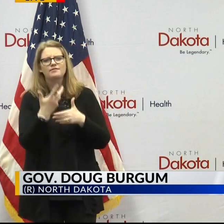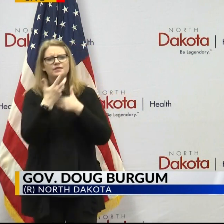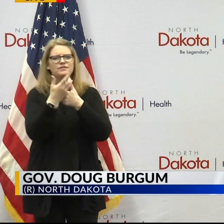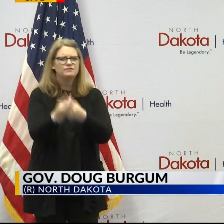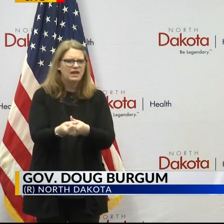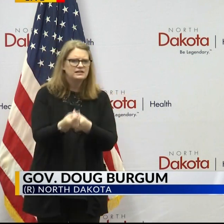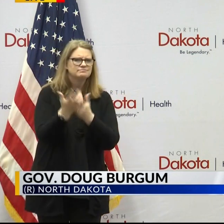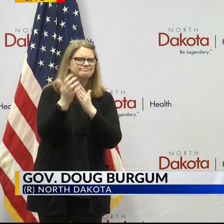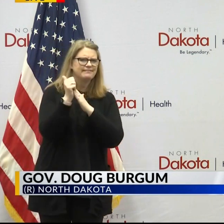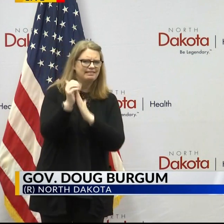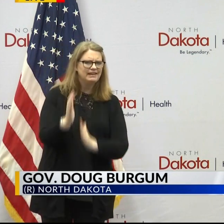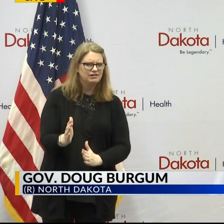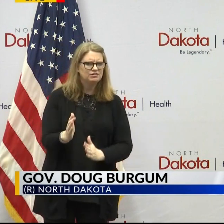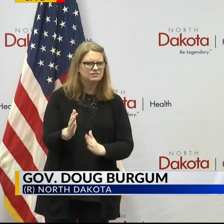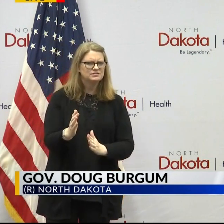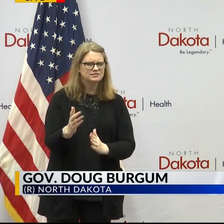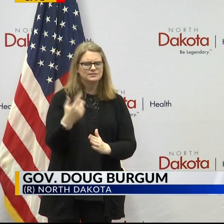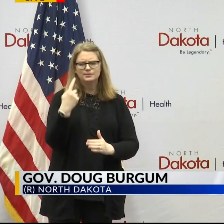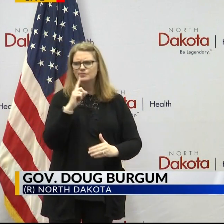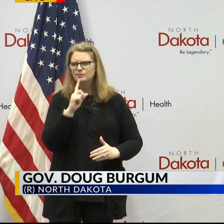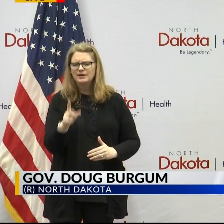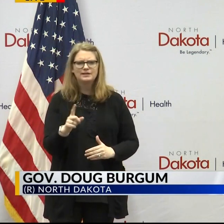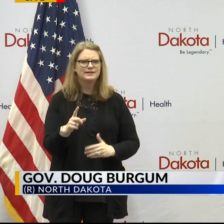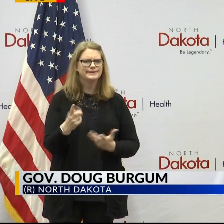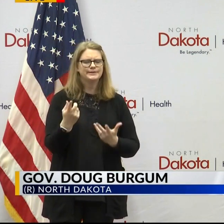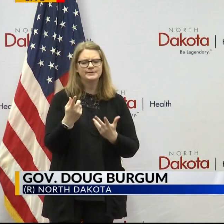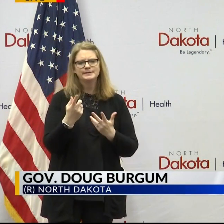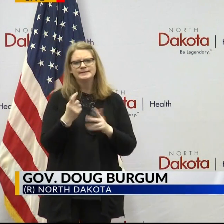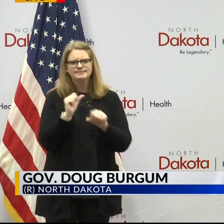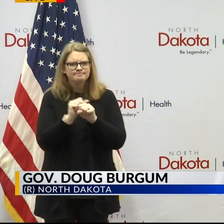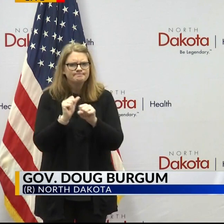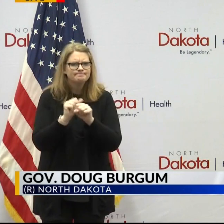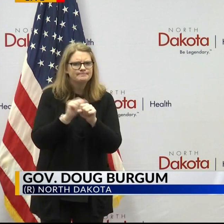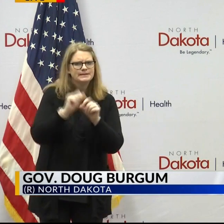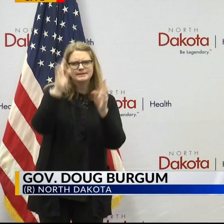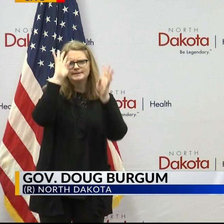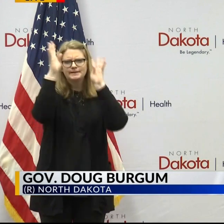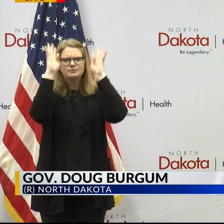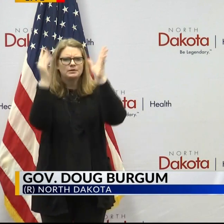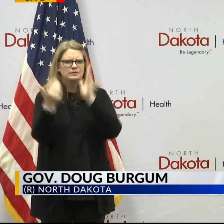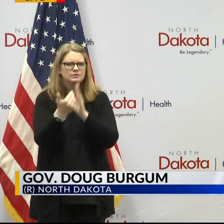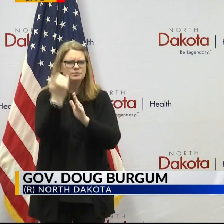THANK YOU, Lt. COLONEL. WE'RE GRATEFUL FOR YOUR SERVICE AND GRATEFUL FOR ALL THE FAITH